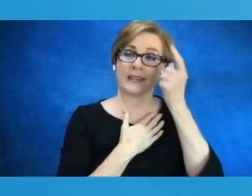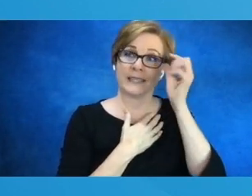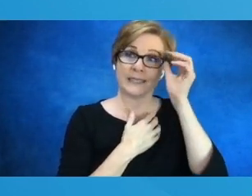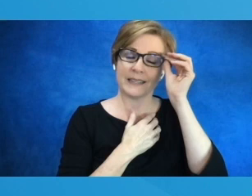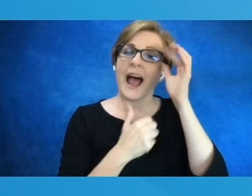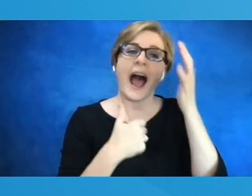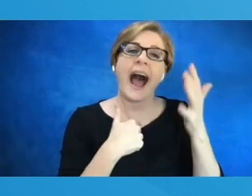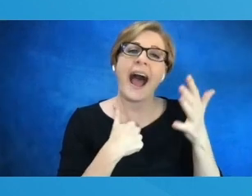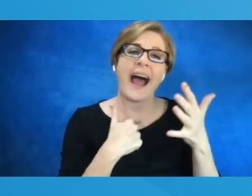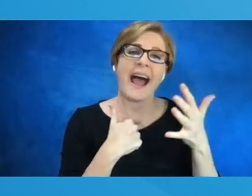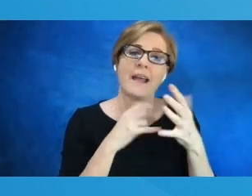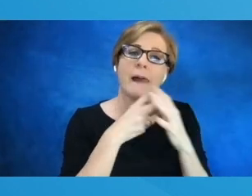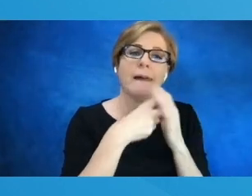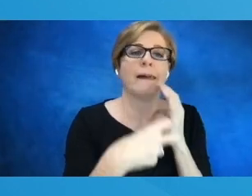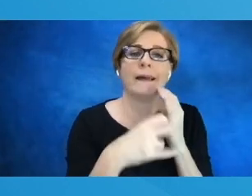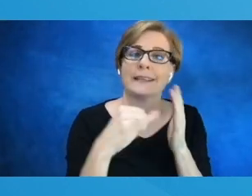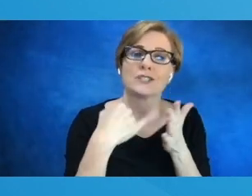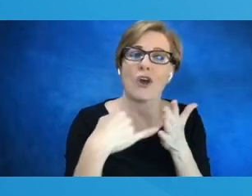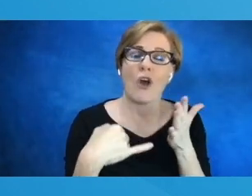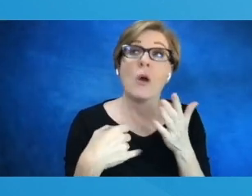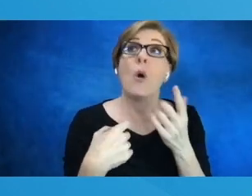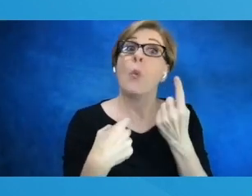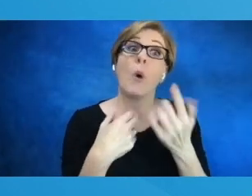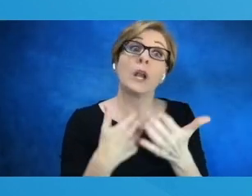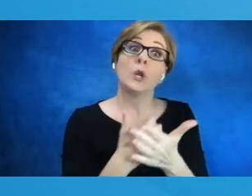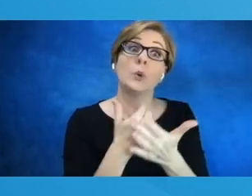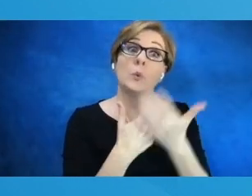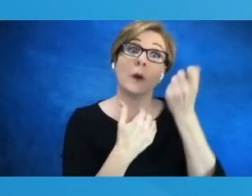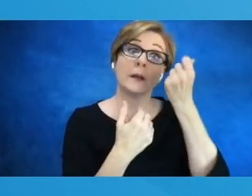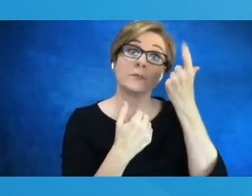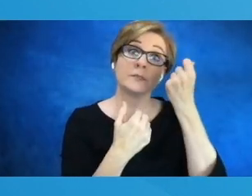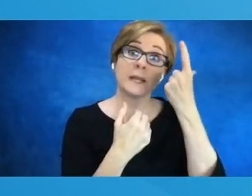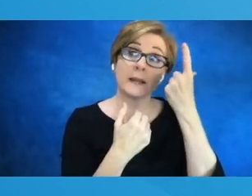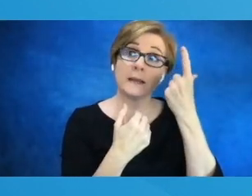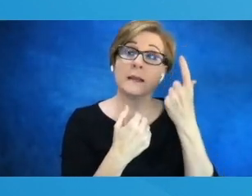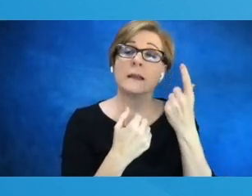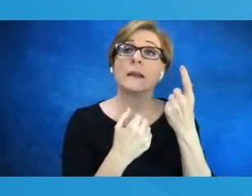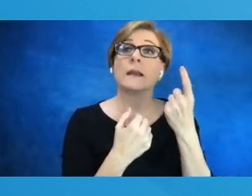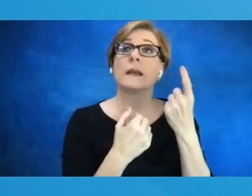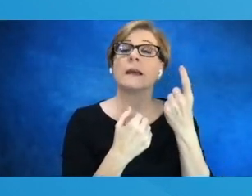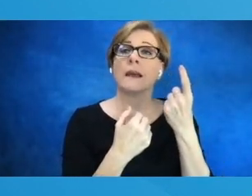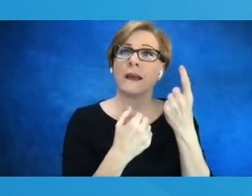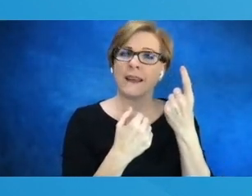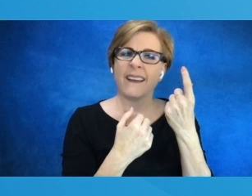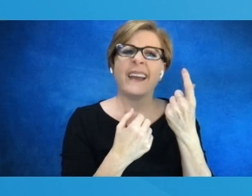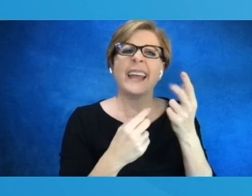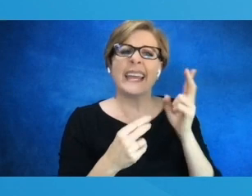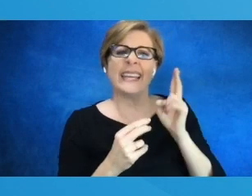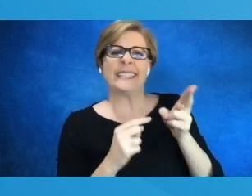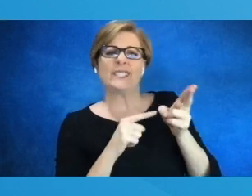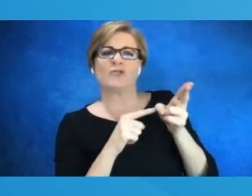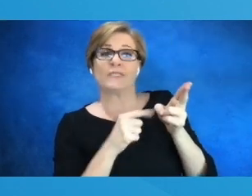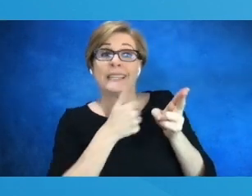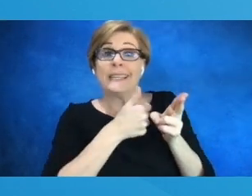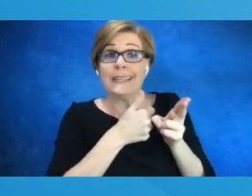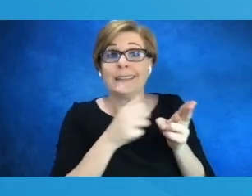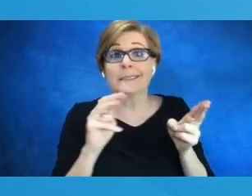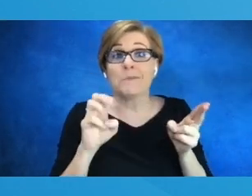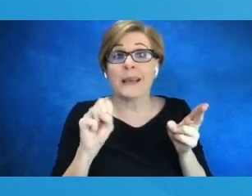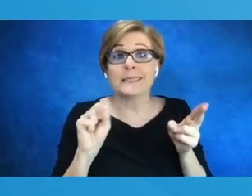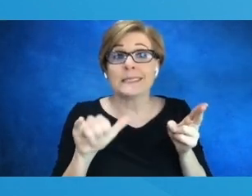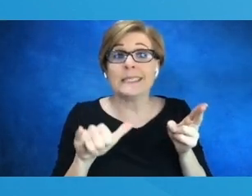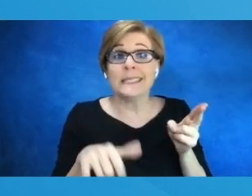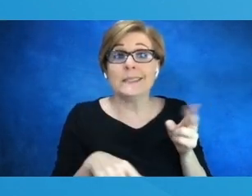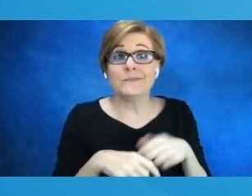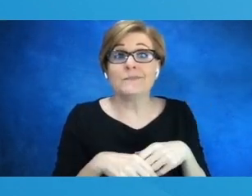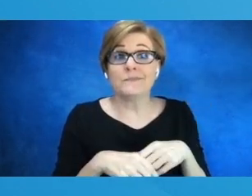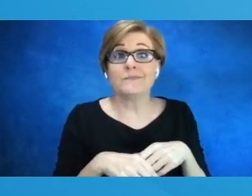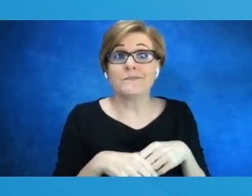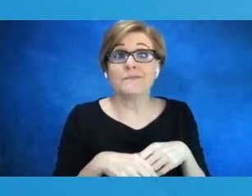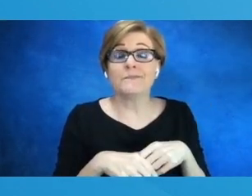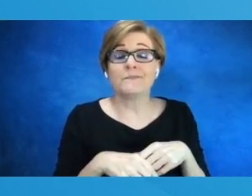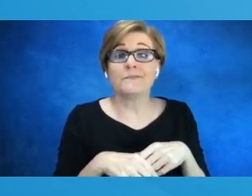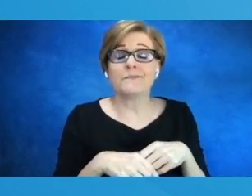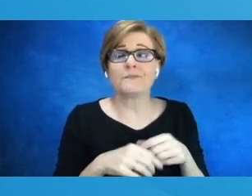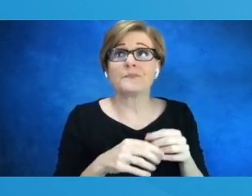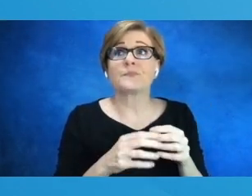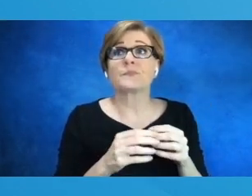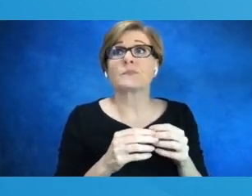But one new understanding I have is how messy history is, and I wonder how I can continue